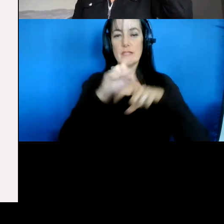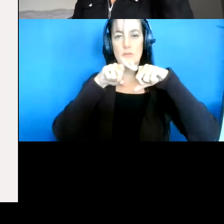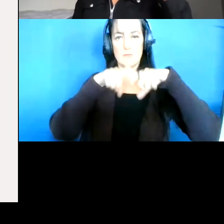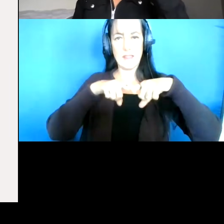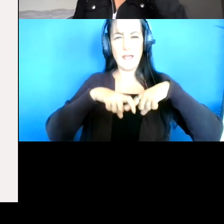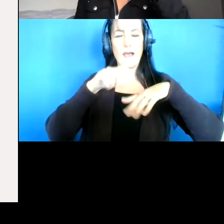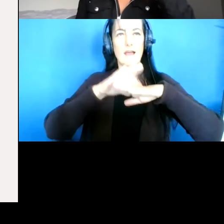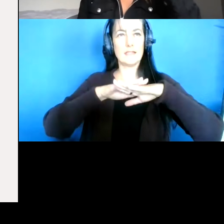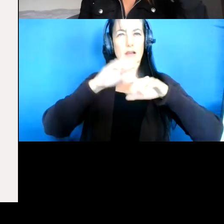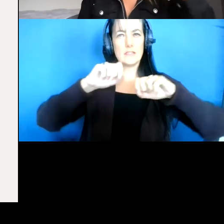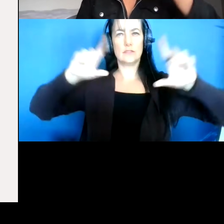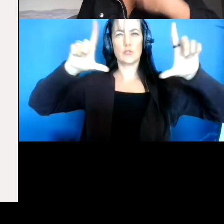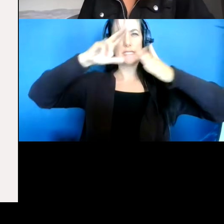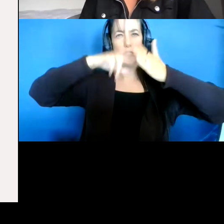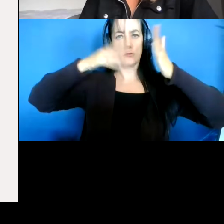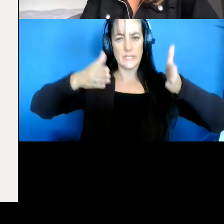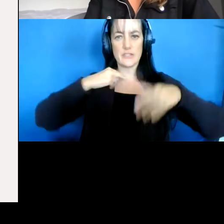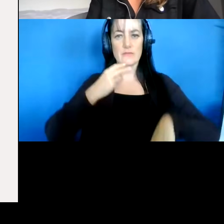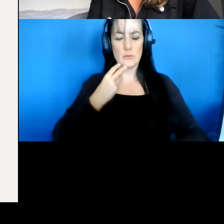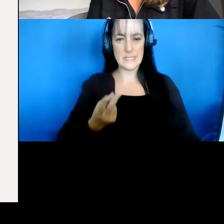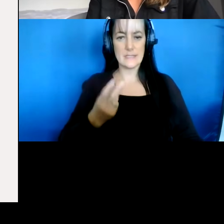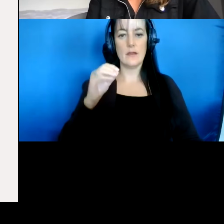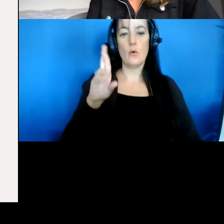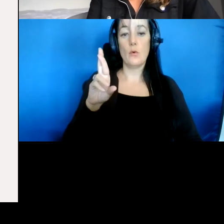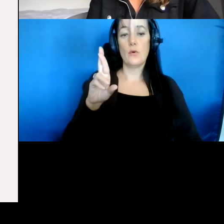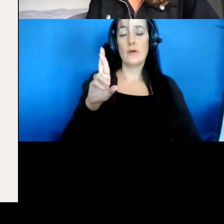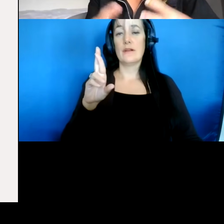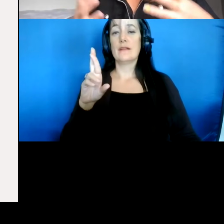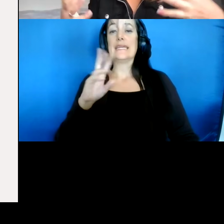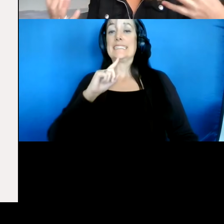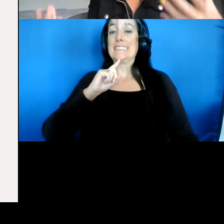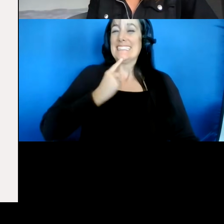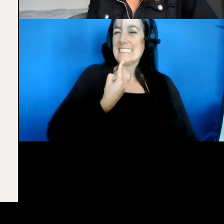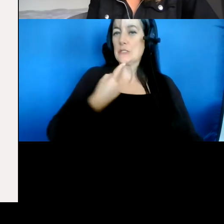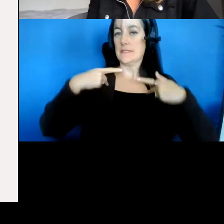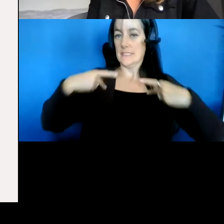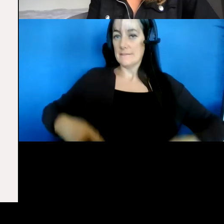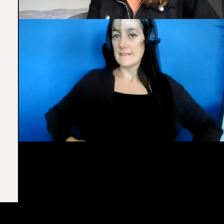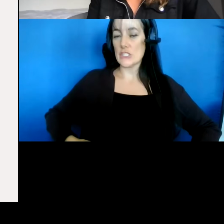with an extreme physical impairment, with the exception of, perhaps, those groups of